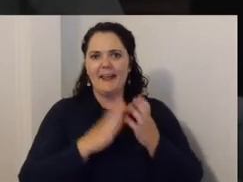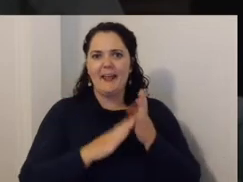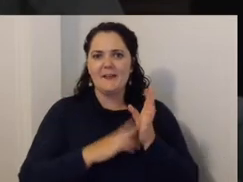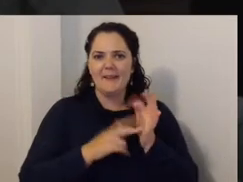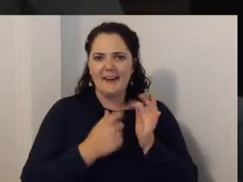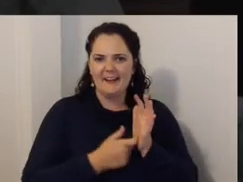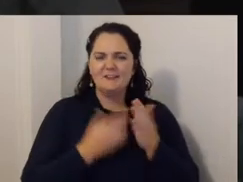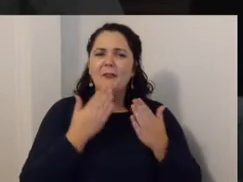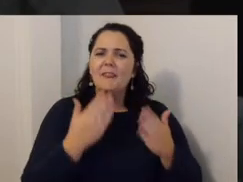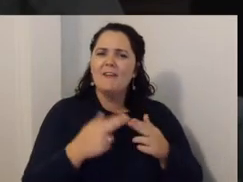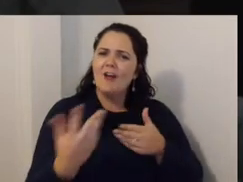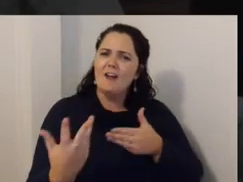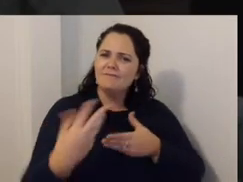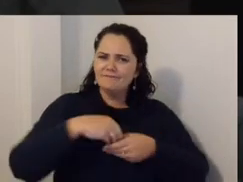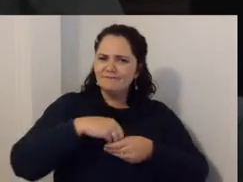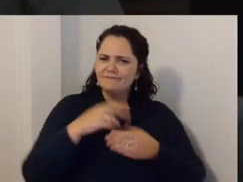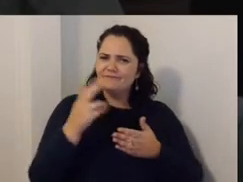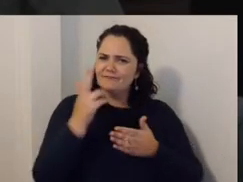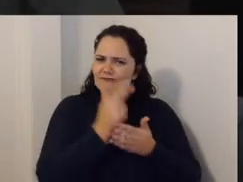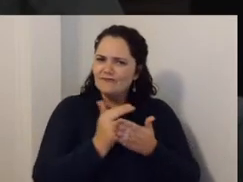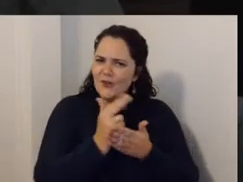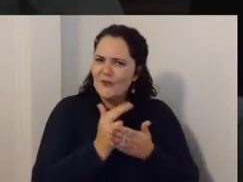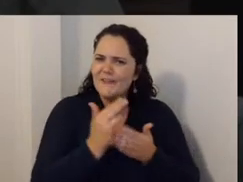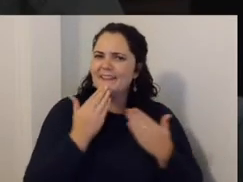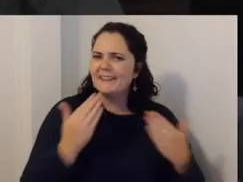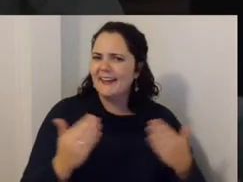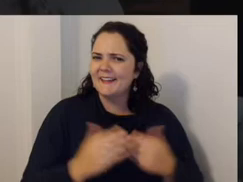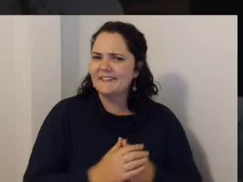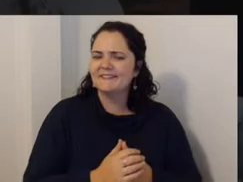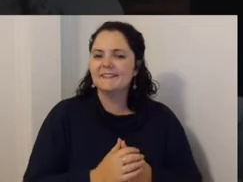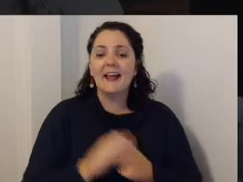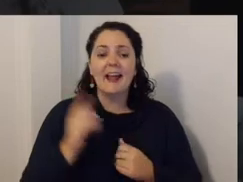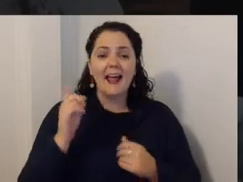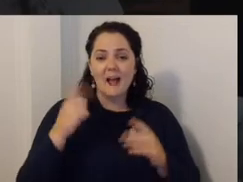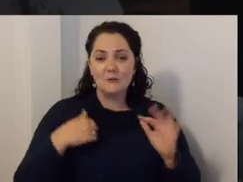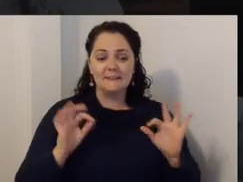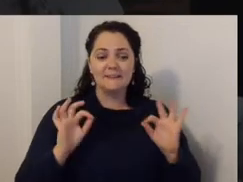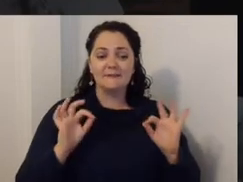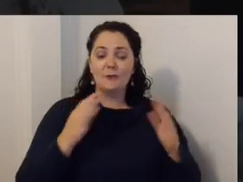contributing to the culture of drawing um I will give a special thanks now to Atticus and Rachel um